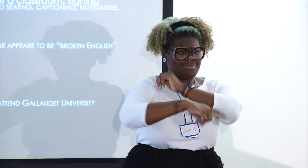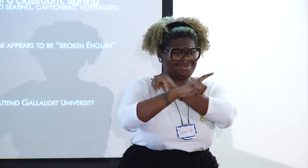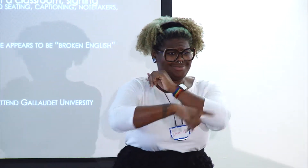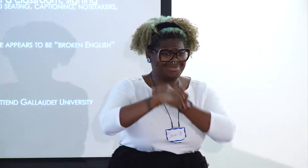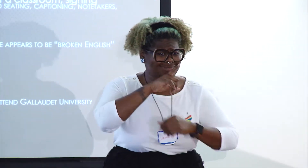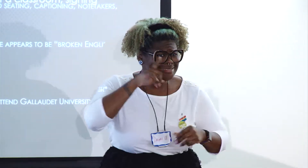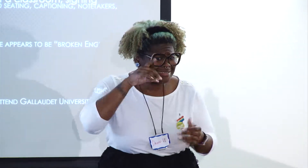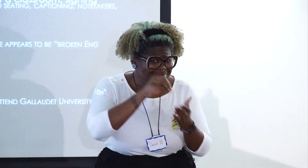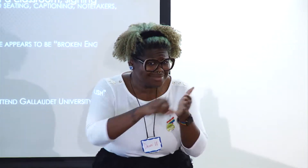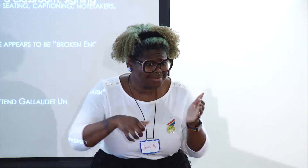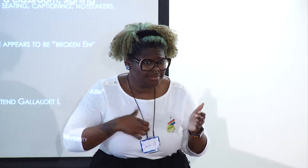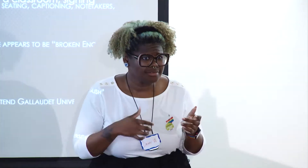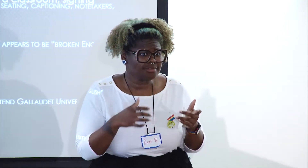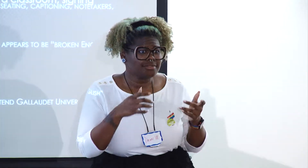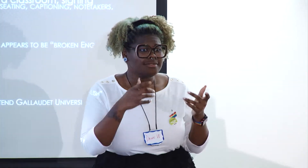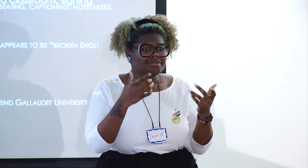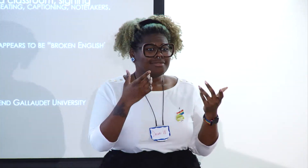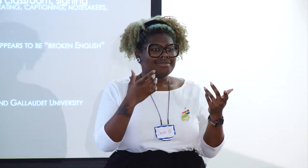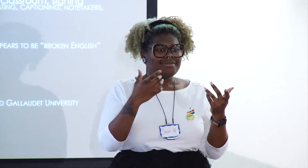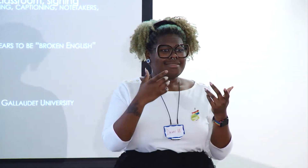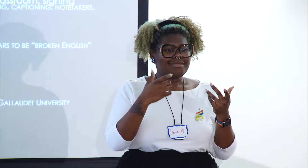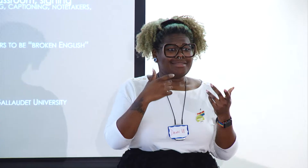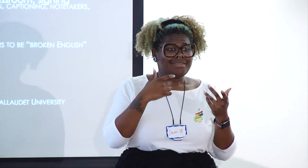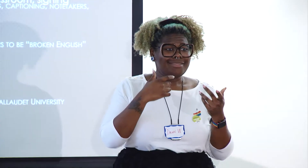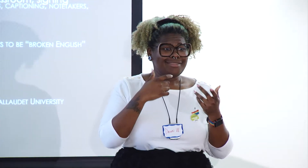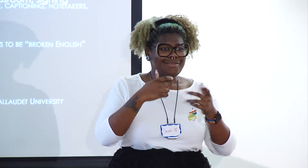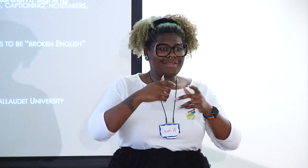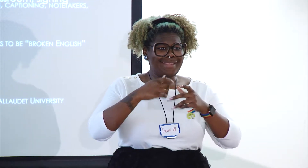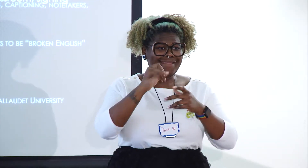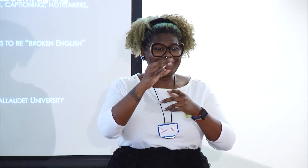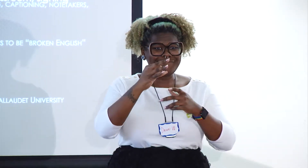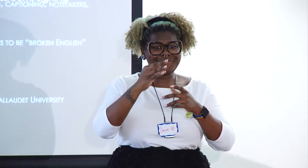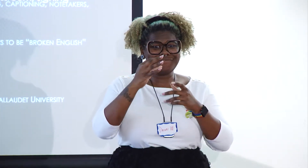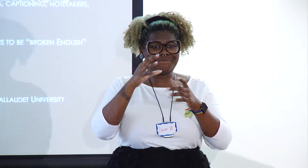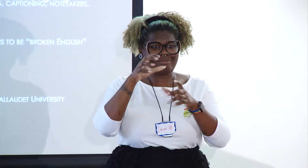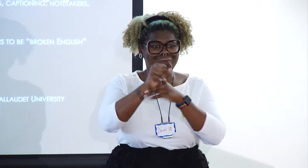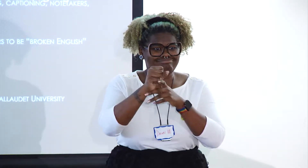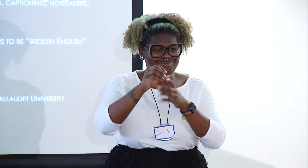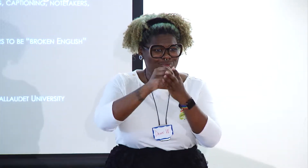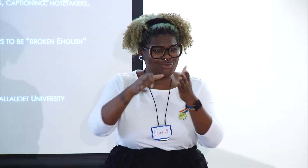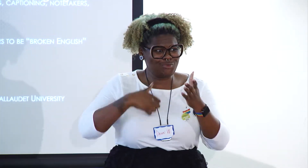So at that point, teachers begin to punish deaf students for signing.